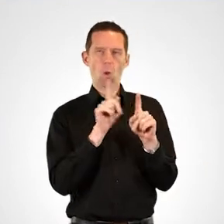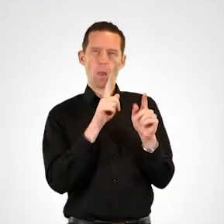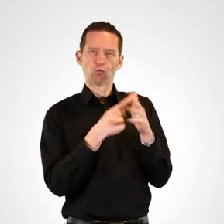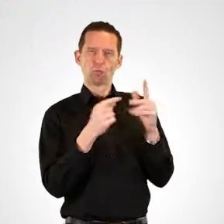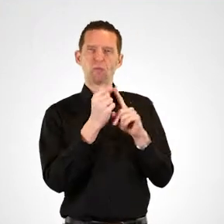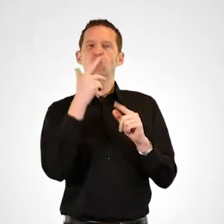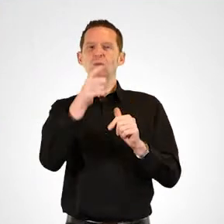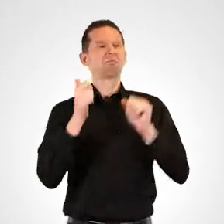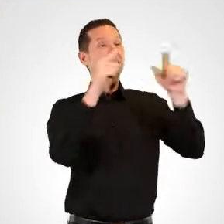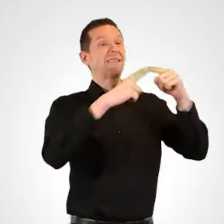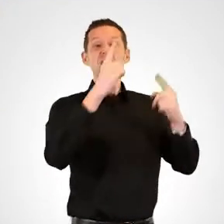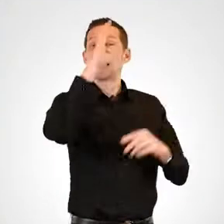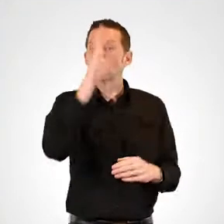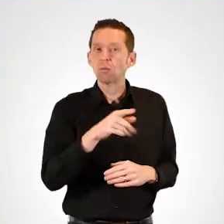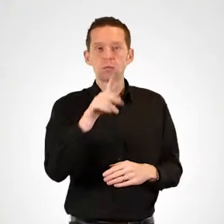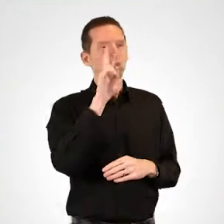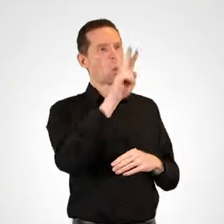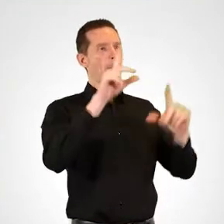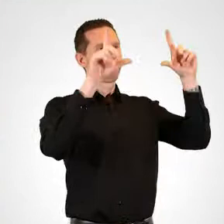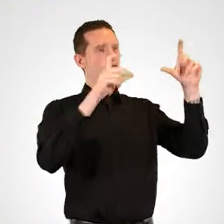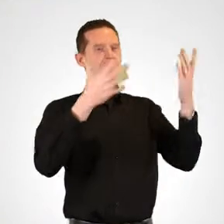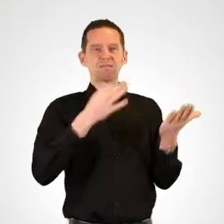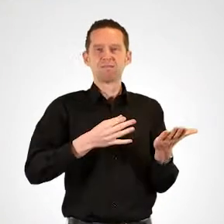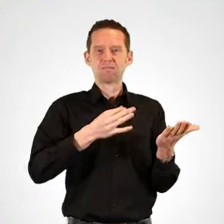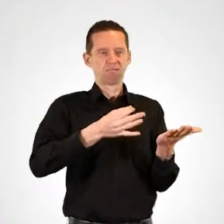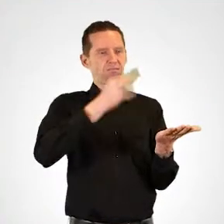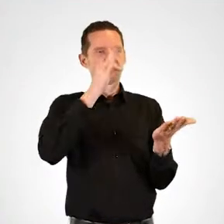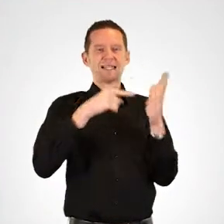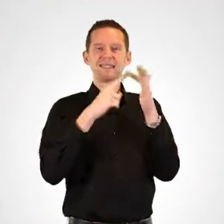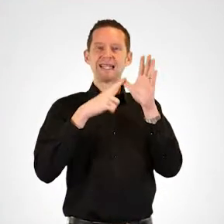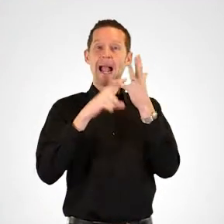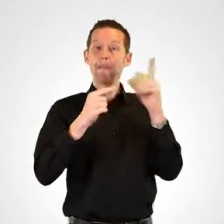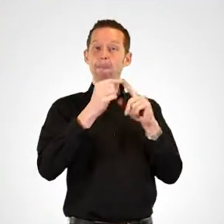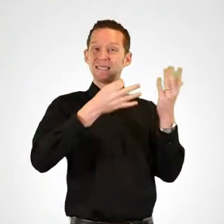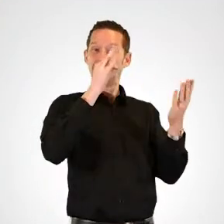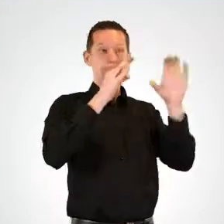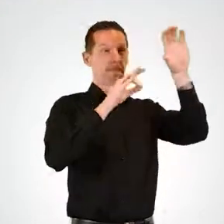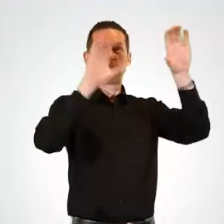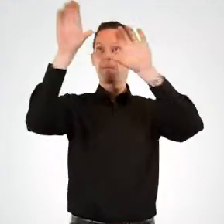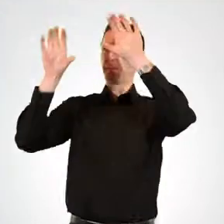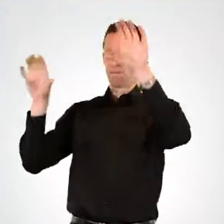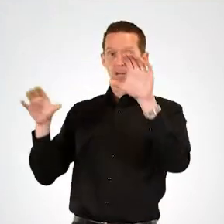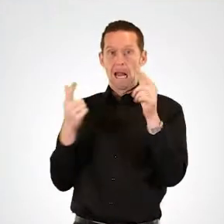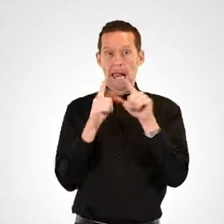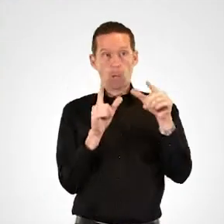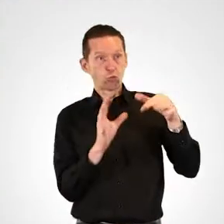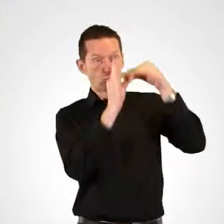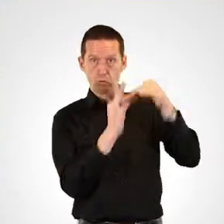So if you go to another country and there's a picture of a teacup, it's a teacup is a teacup is a teacup, there's no language attached to it.